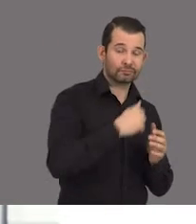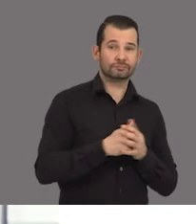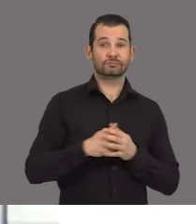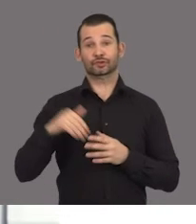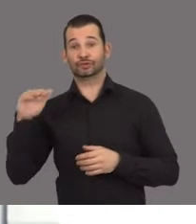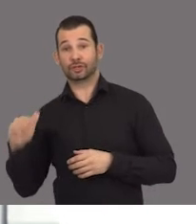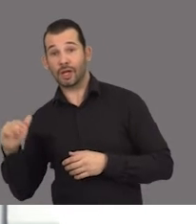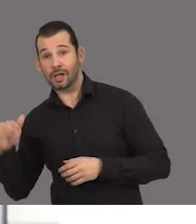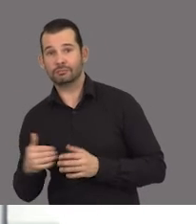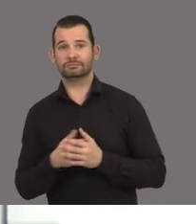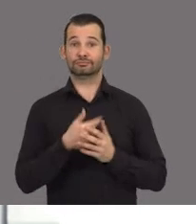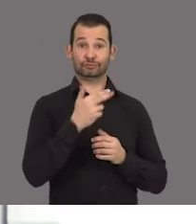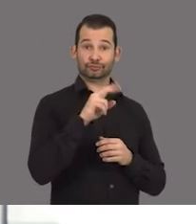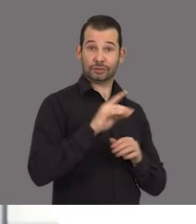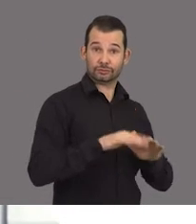the person with the disability.